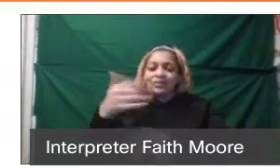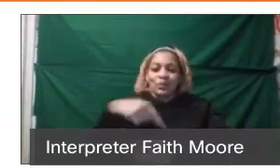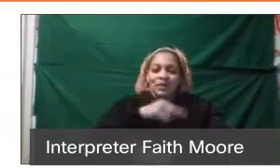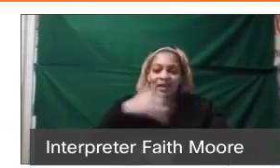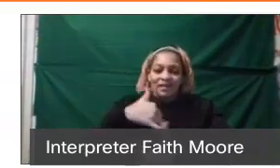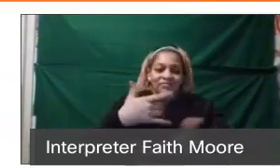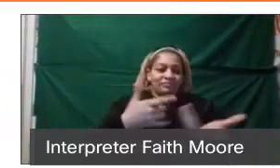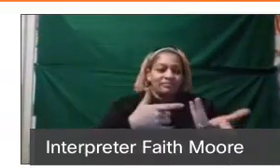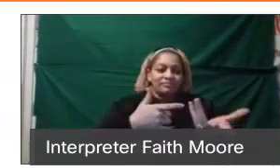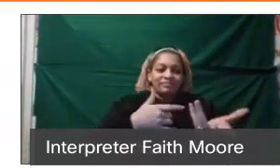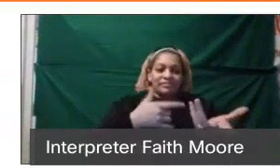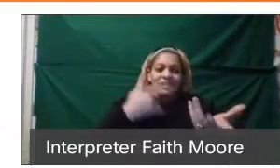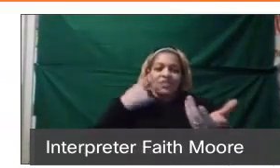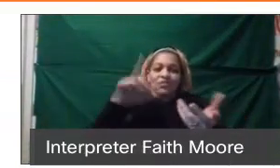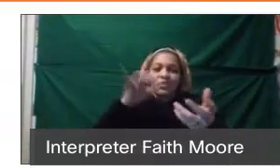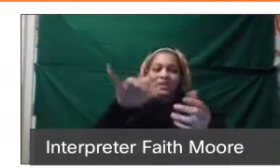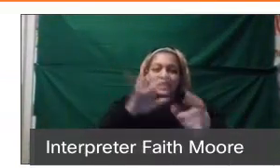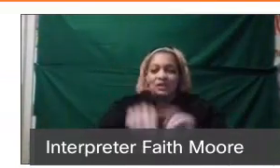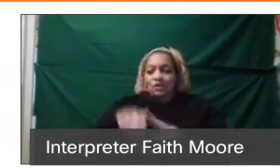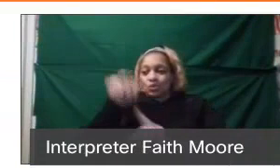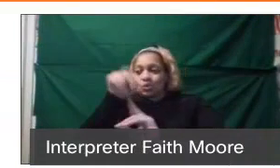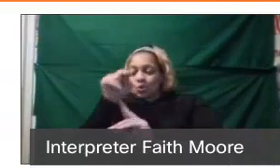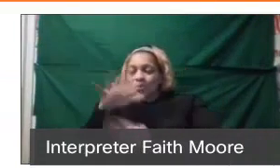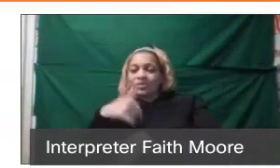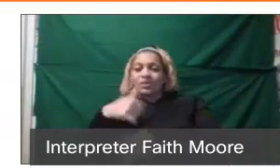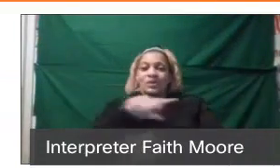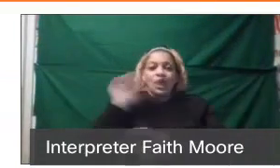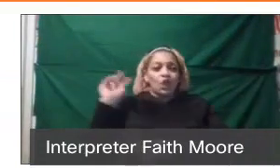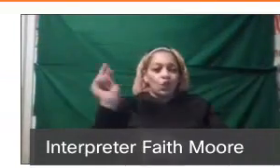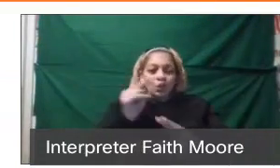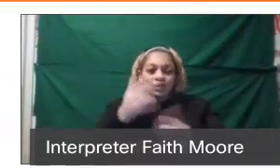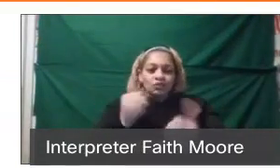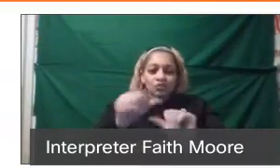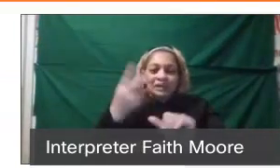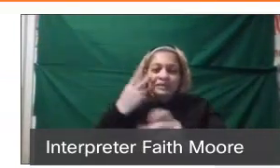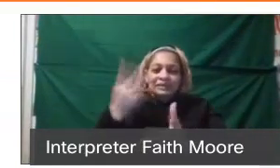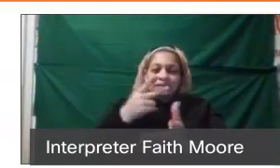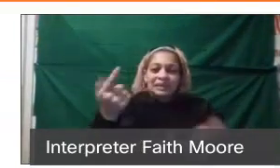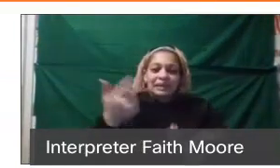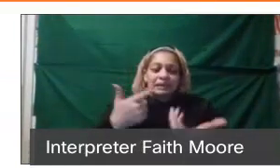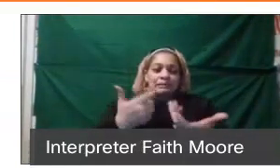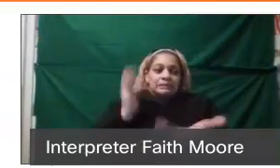Just to the North, and then generally we're looking to mitigate the risk of collisions between.